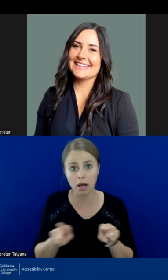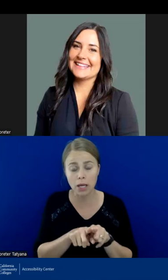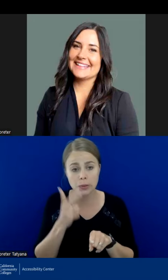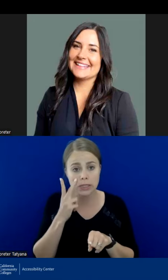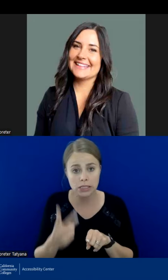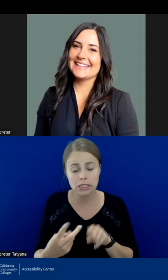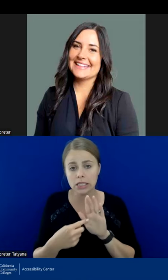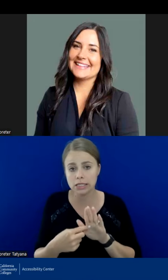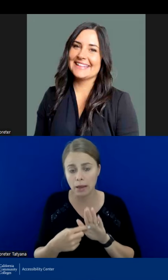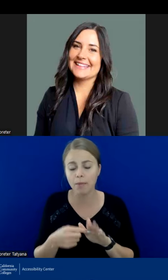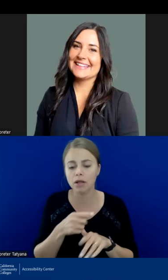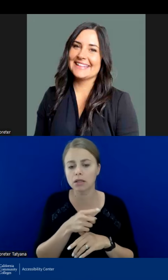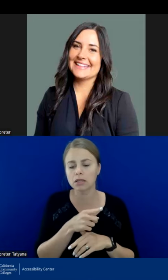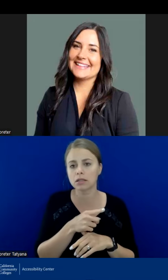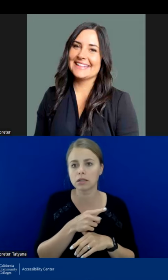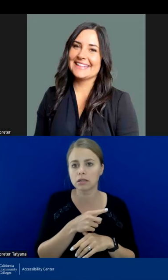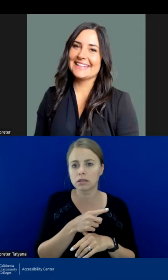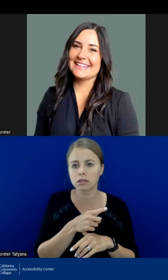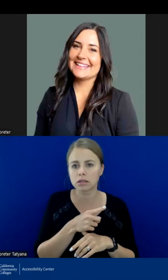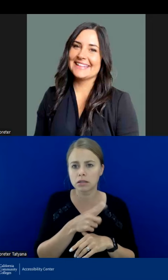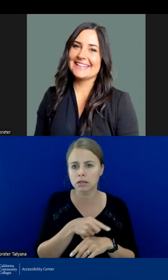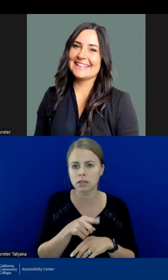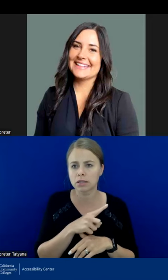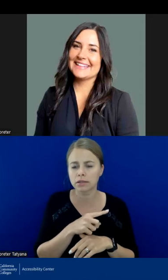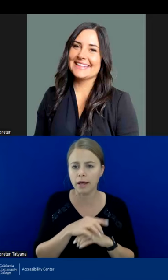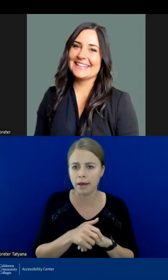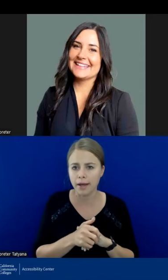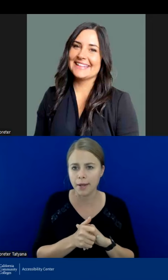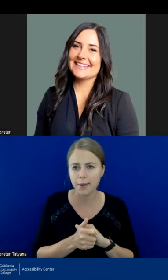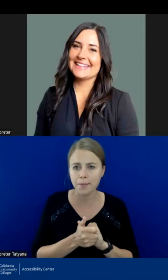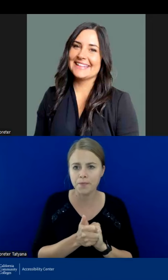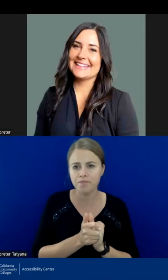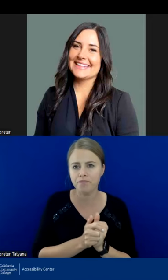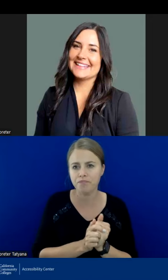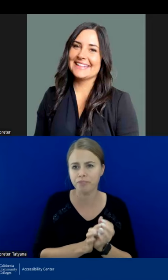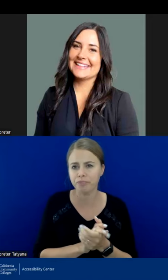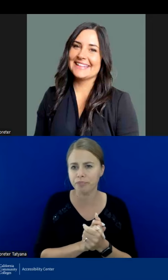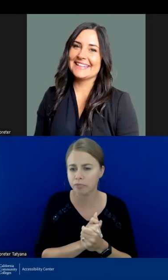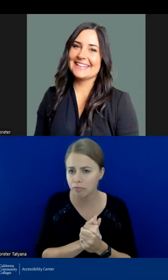they pick up only obvious, like low hanging fruit kind of issues.